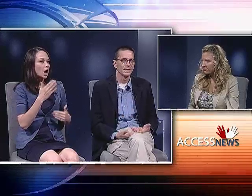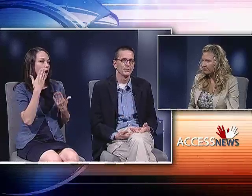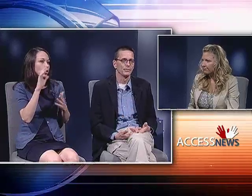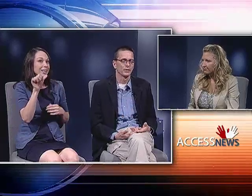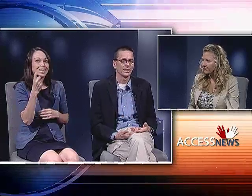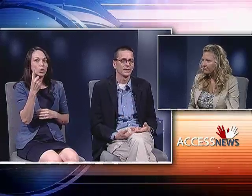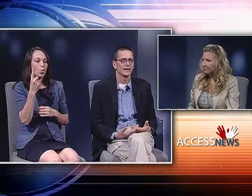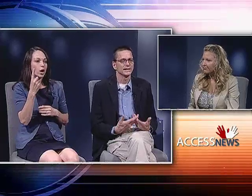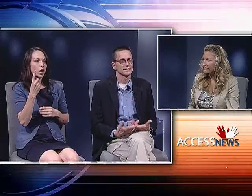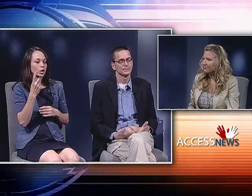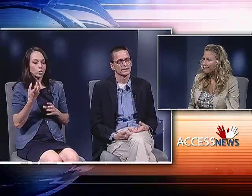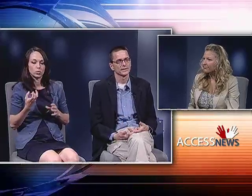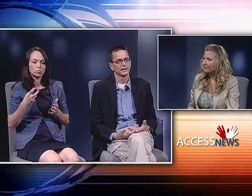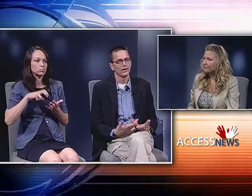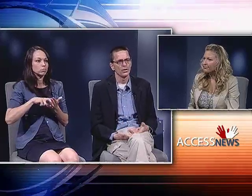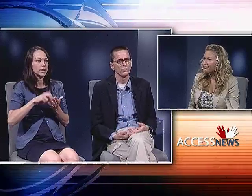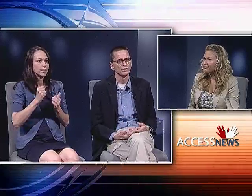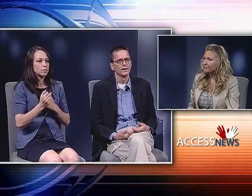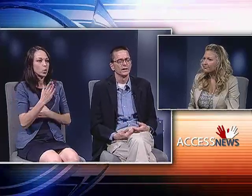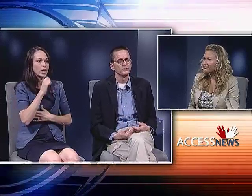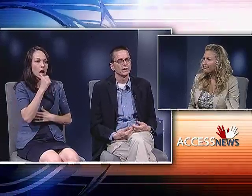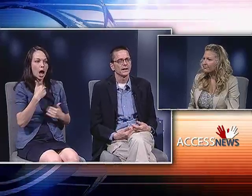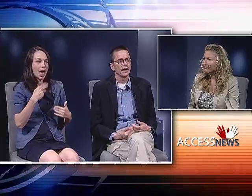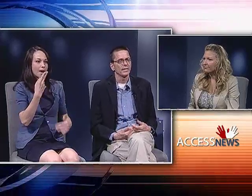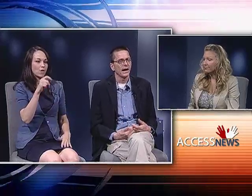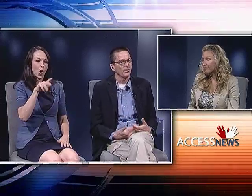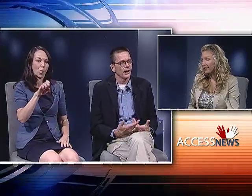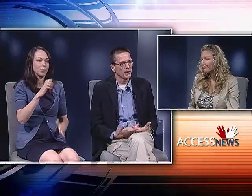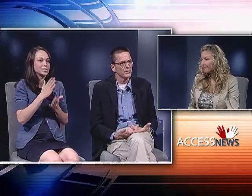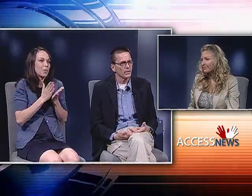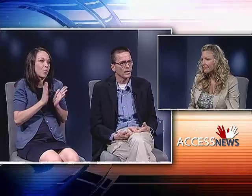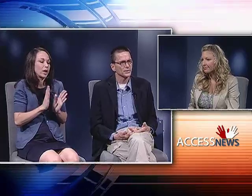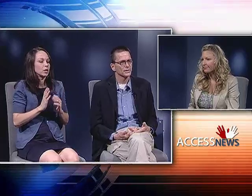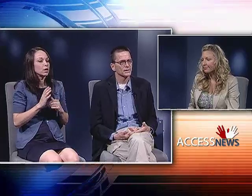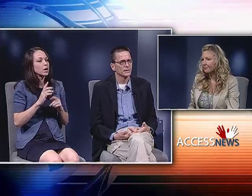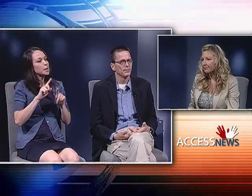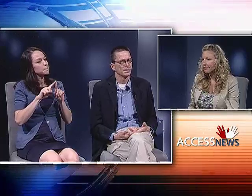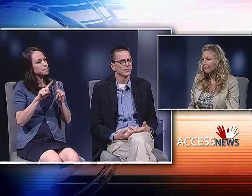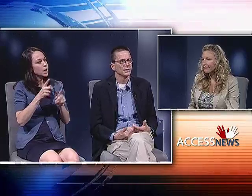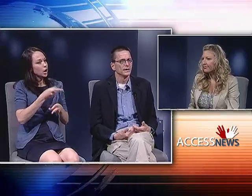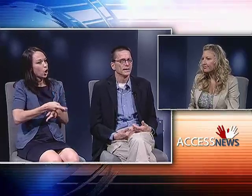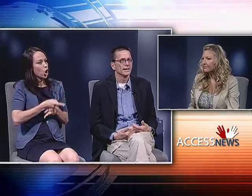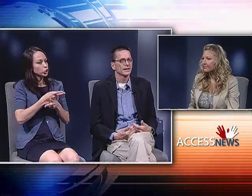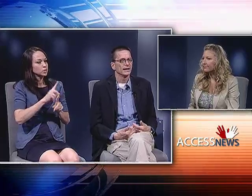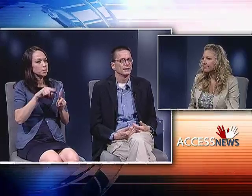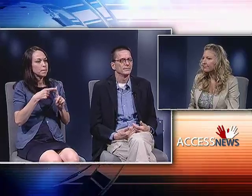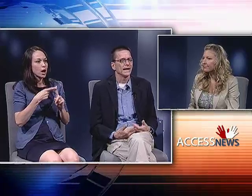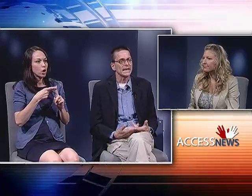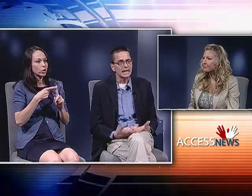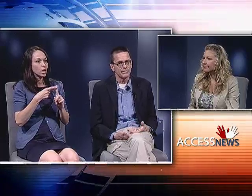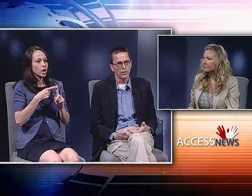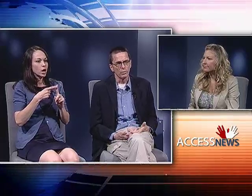up in the morning and not in some sense have hope but I want to be cautious about a kind of naive hope.